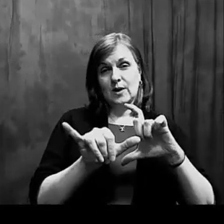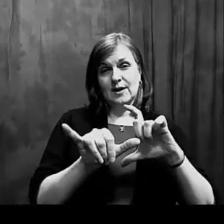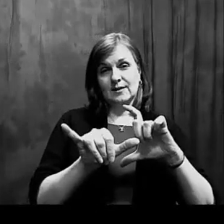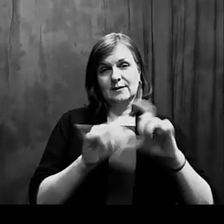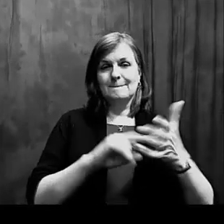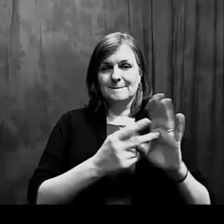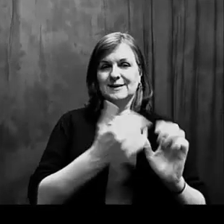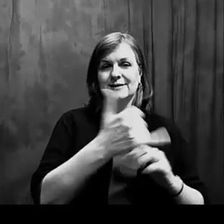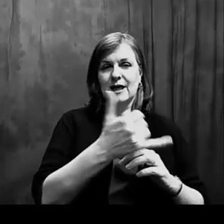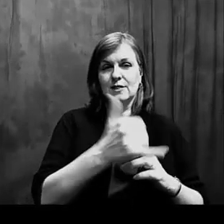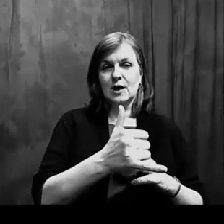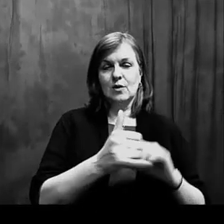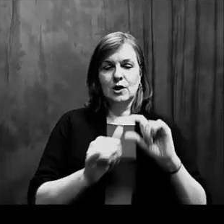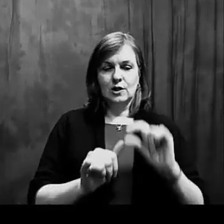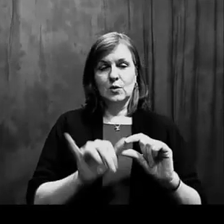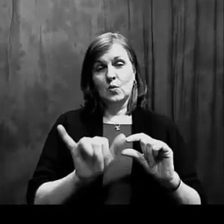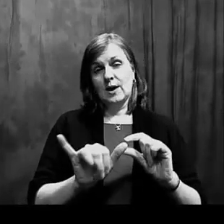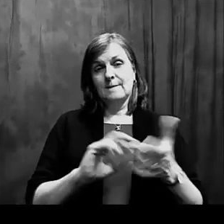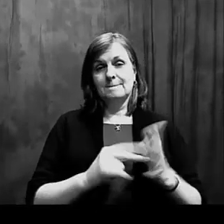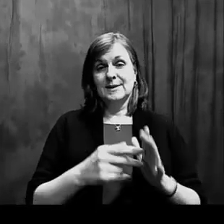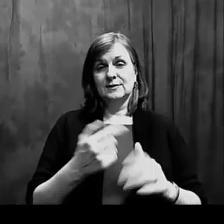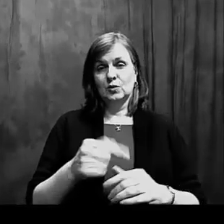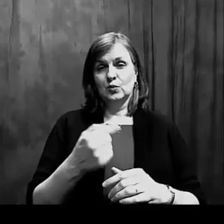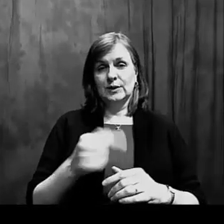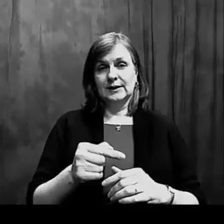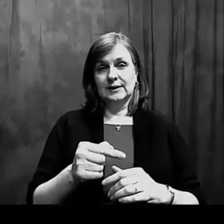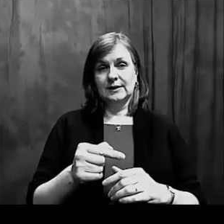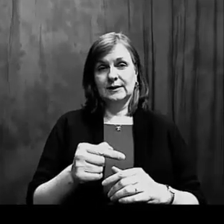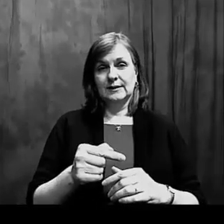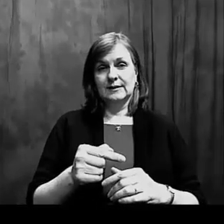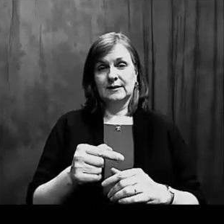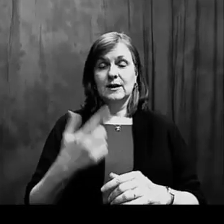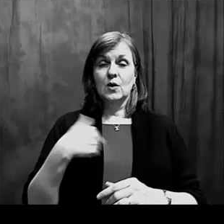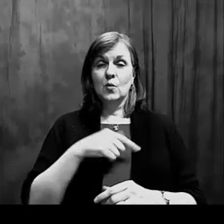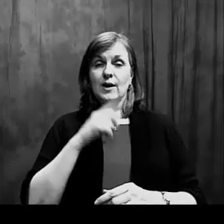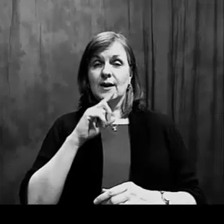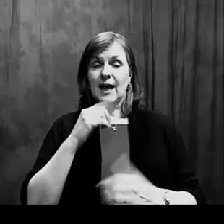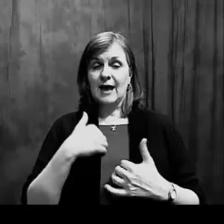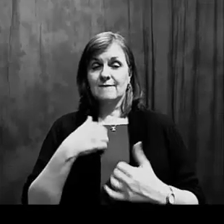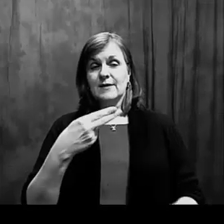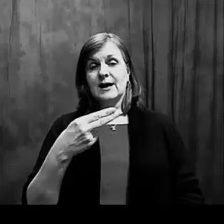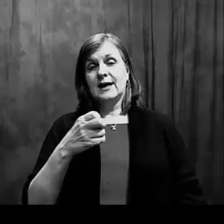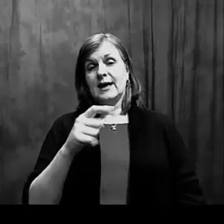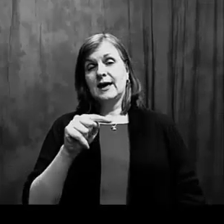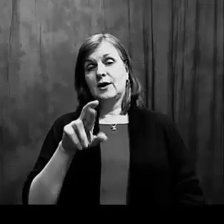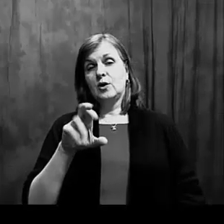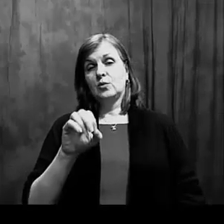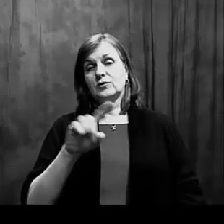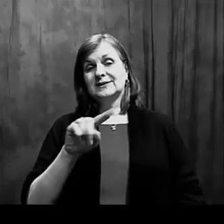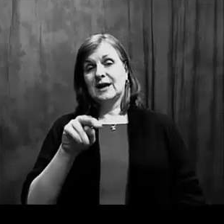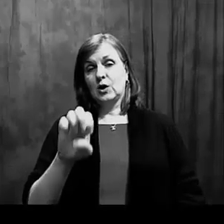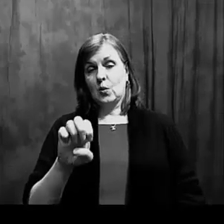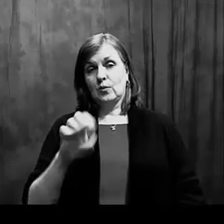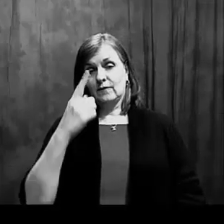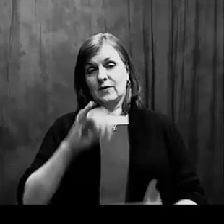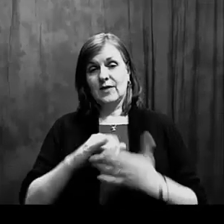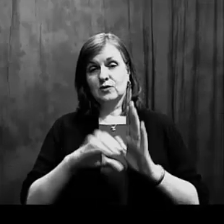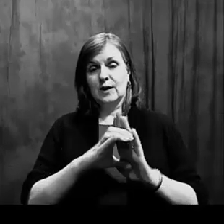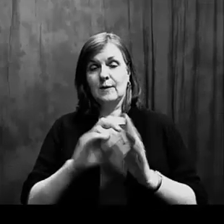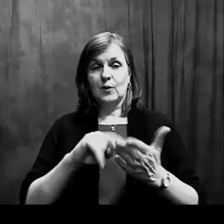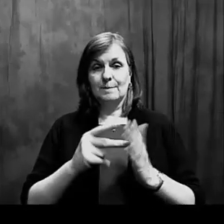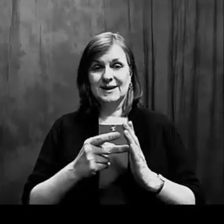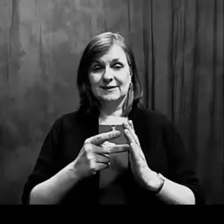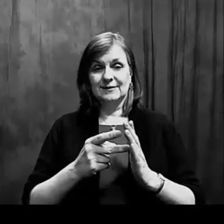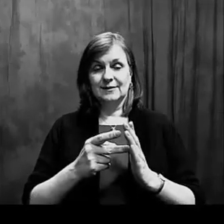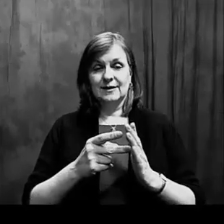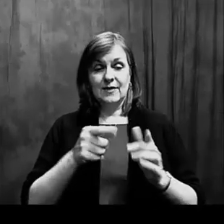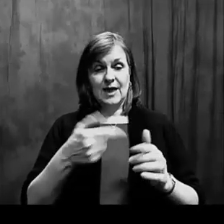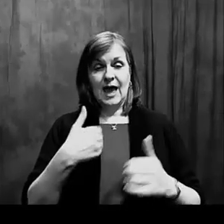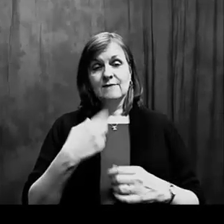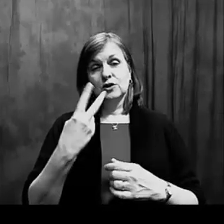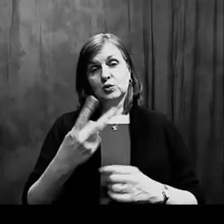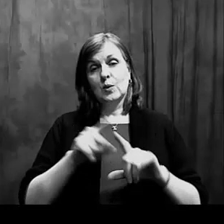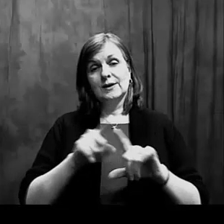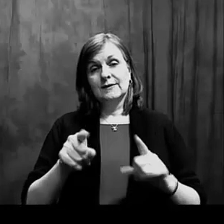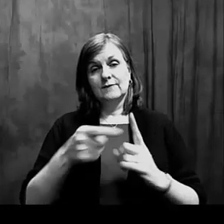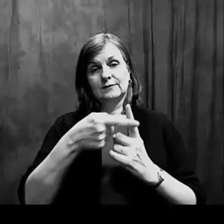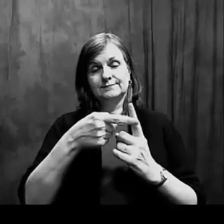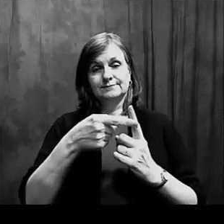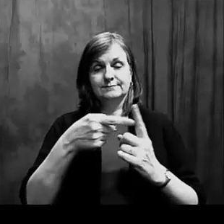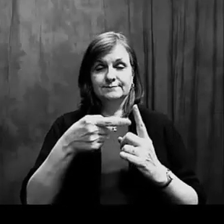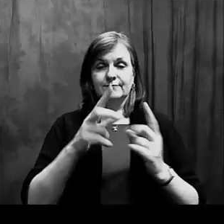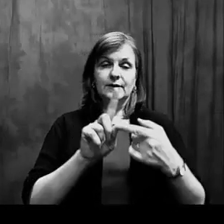our heterozygote --- so this would mean this chromosome is a big Y and this chromosome is a little Y. WHY is that?